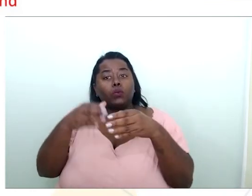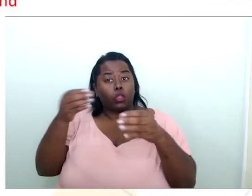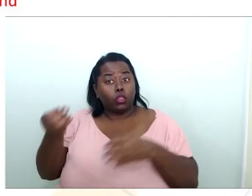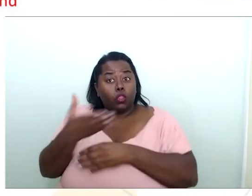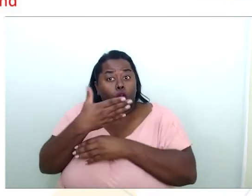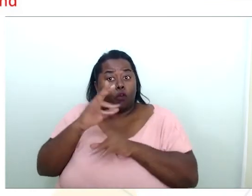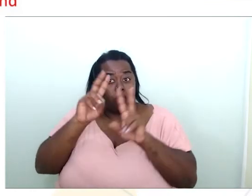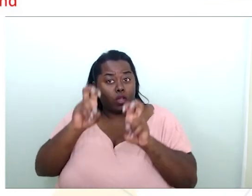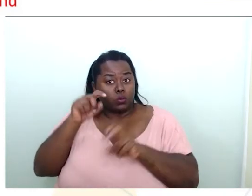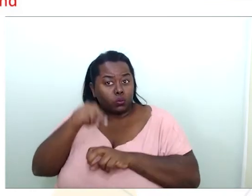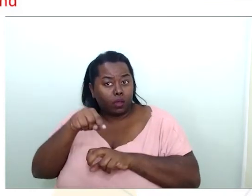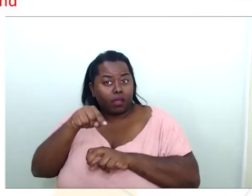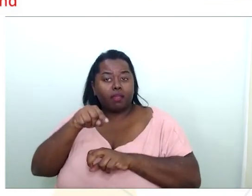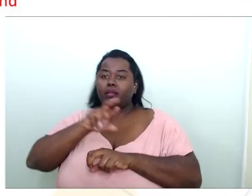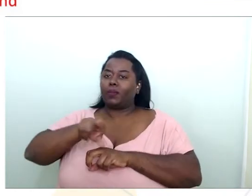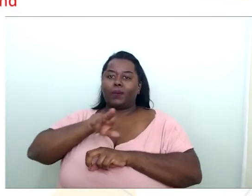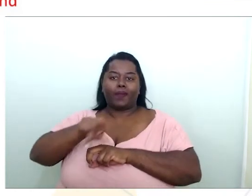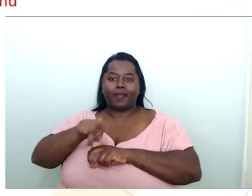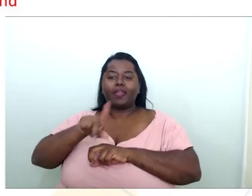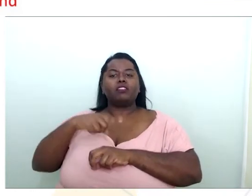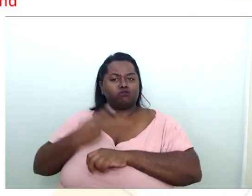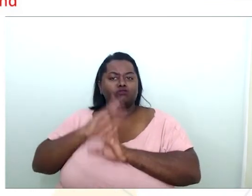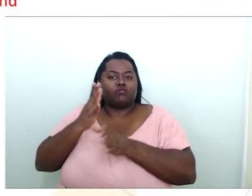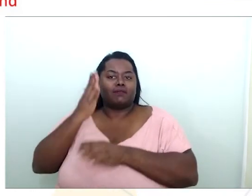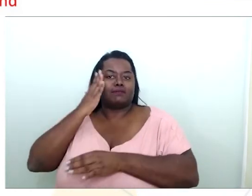about this right we know about these sorts of things but none of these got